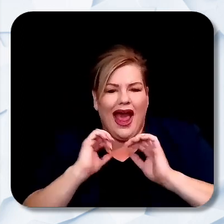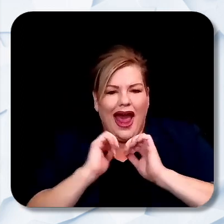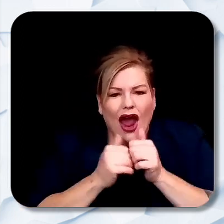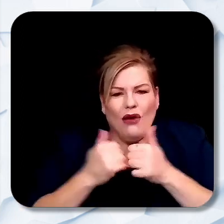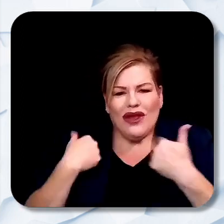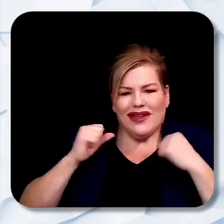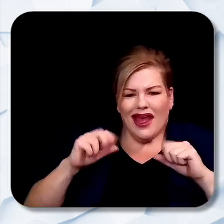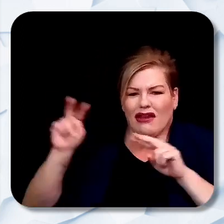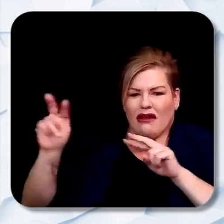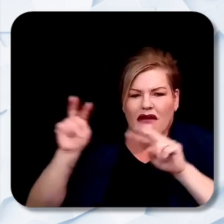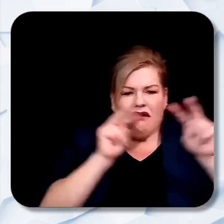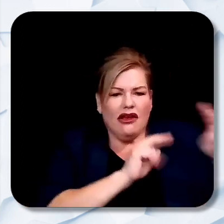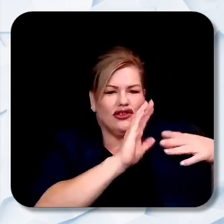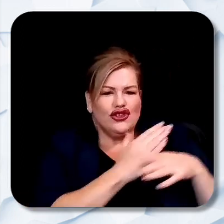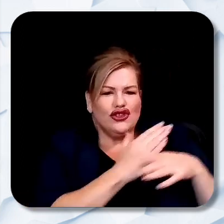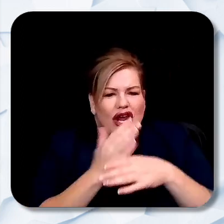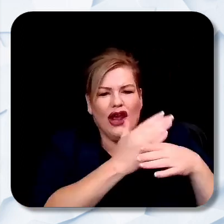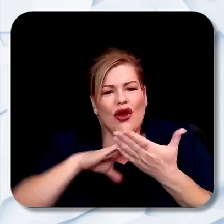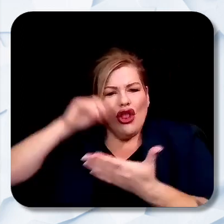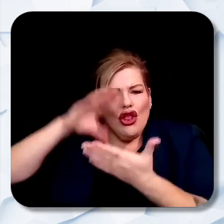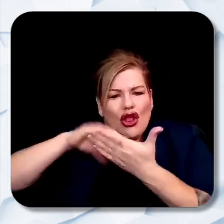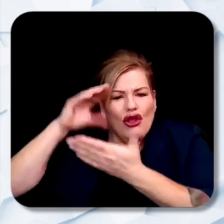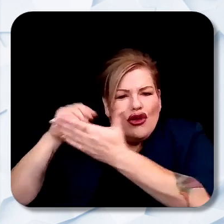other and partnered with the team. And I